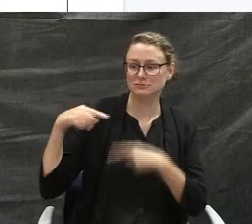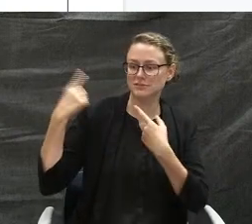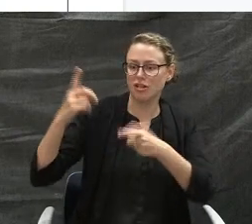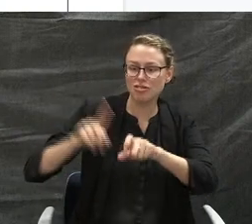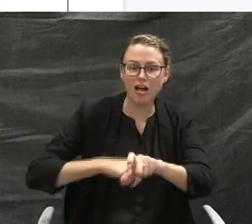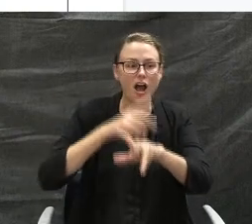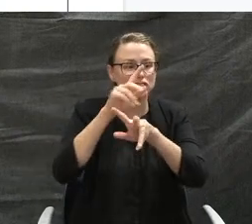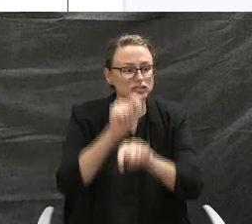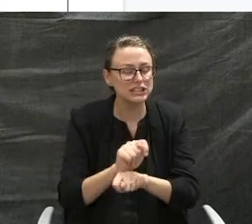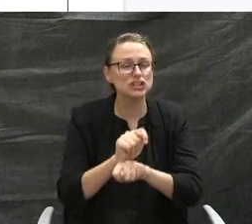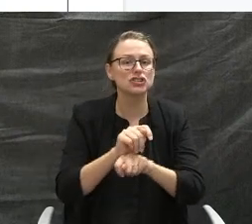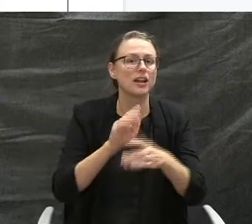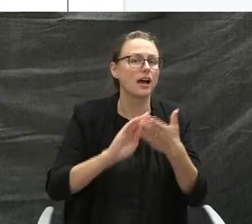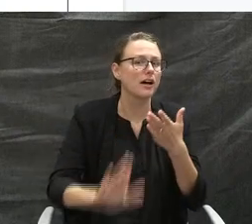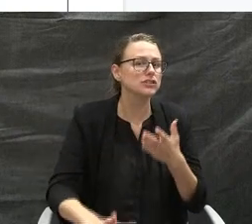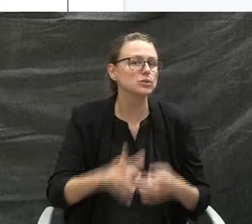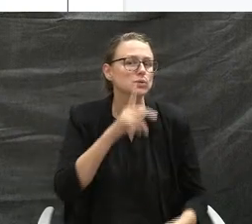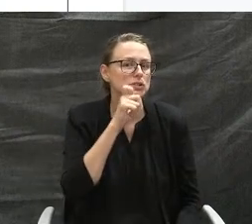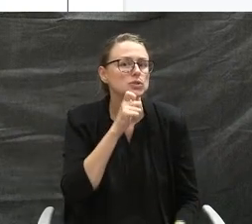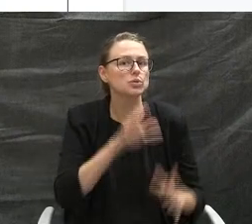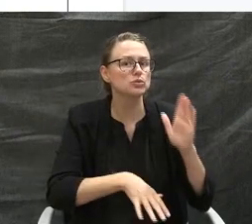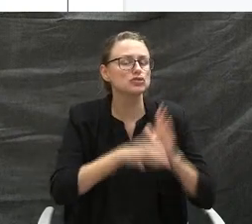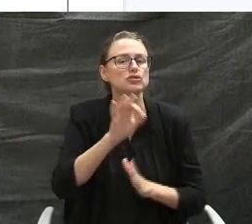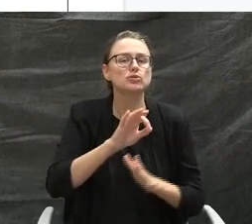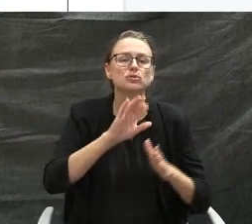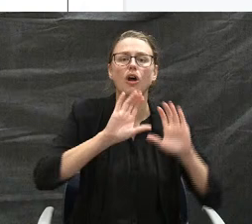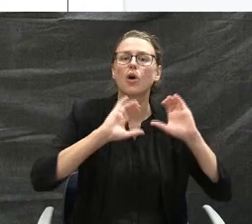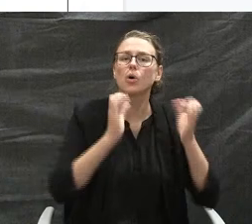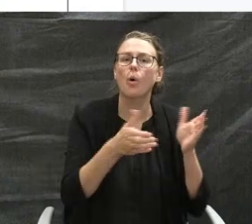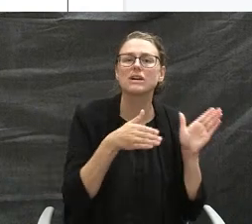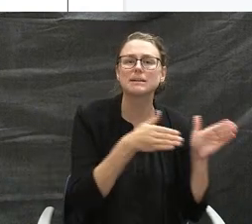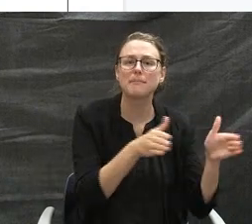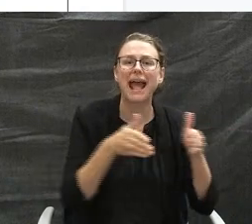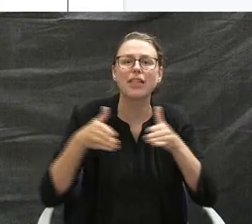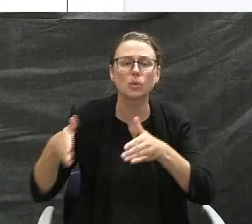students to choose record path course pathways throughout their 912 experience did not allow for